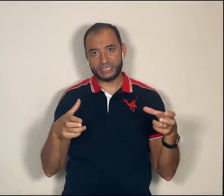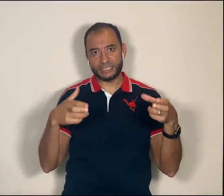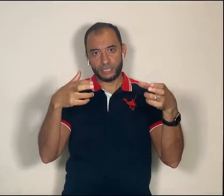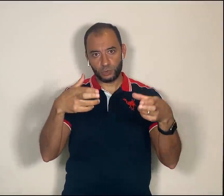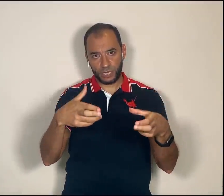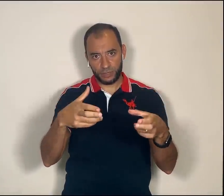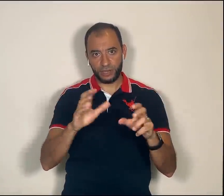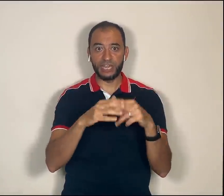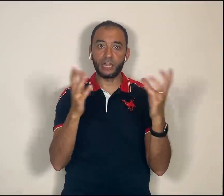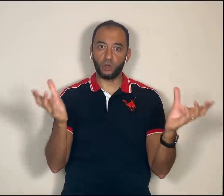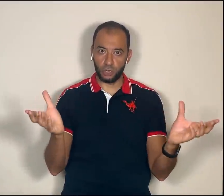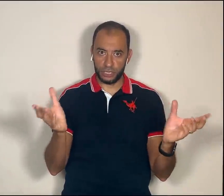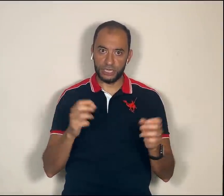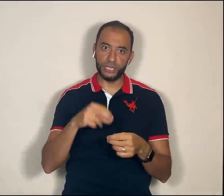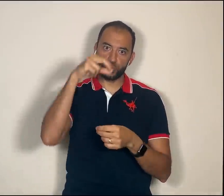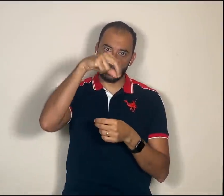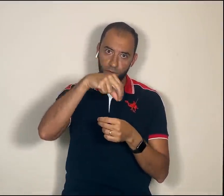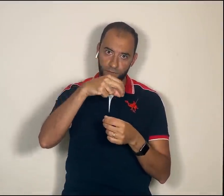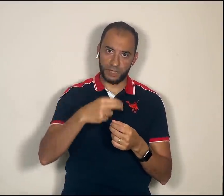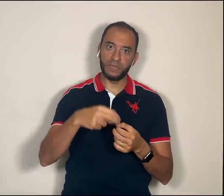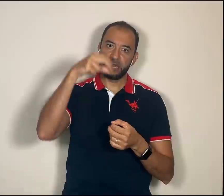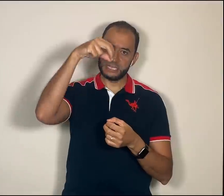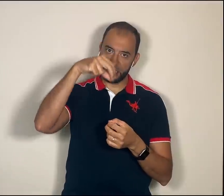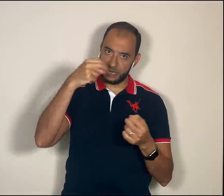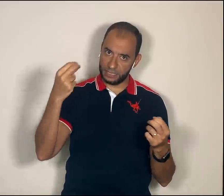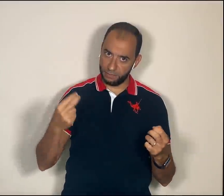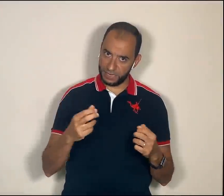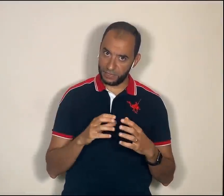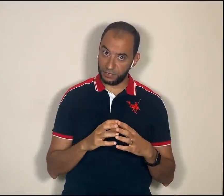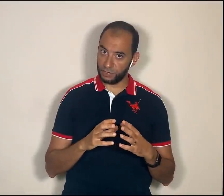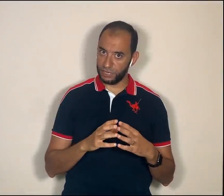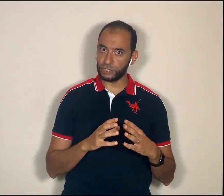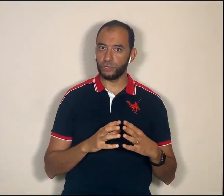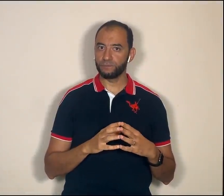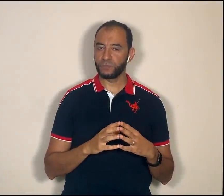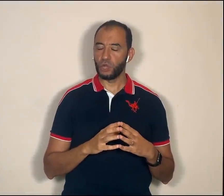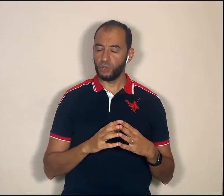sitting together in a colony, each one of them is an independent creature,